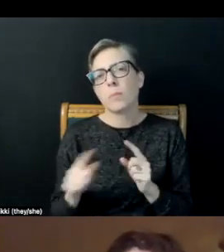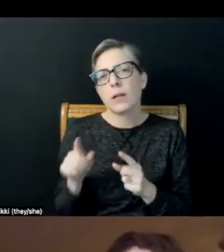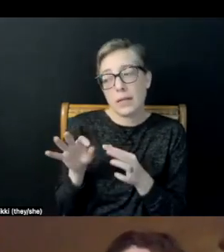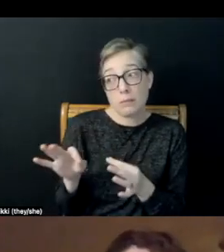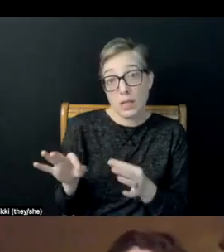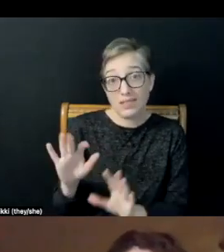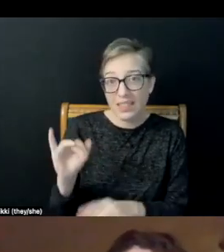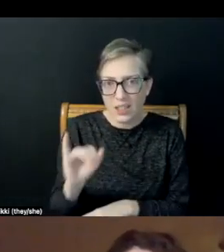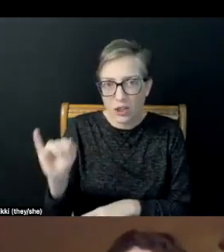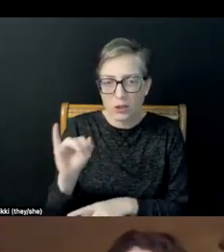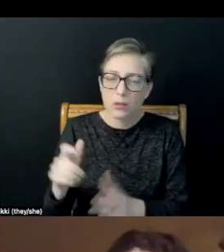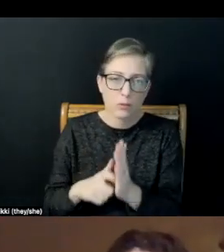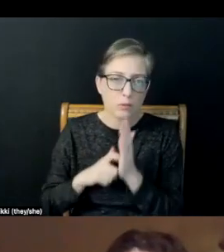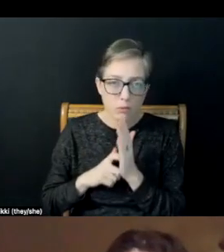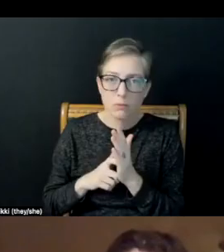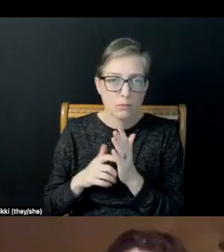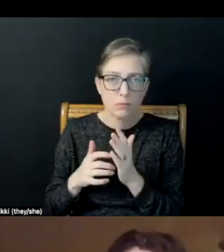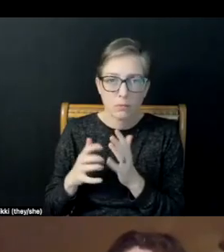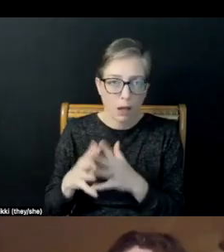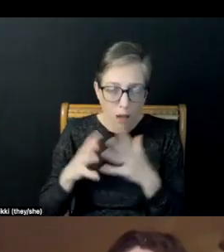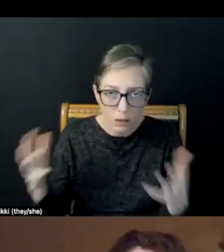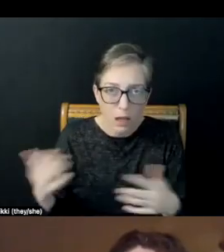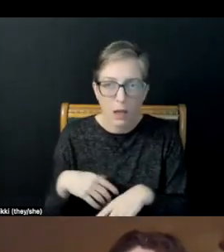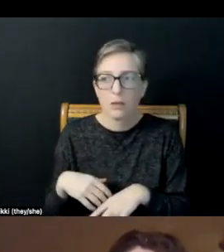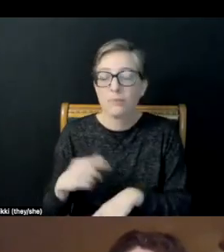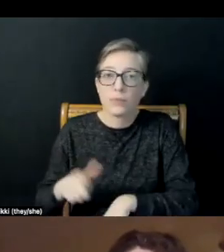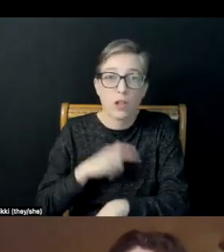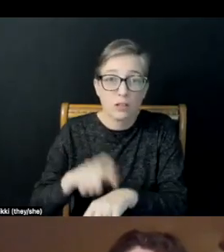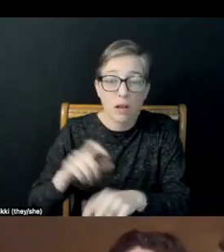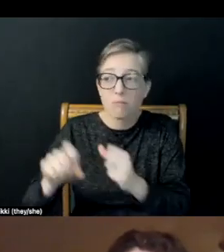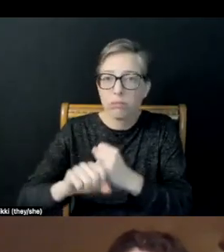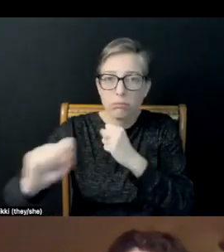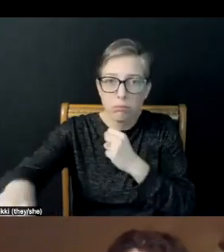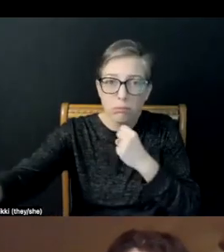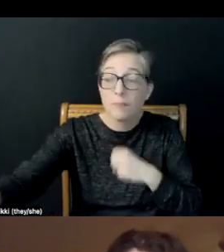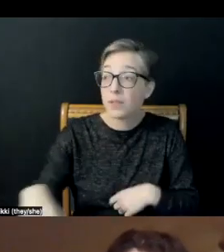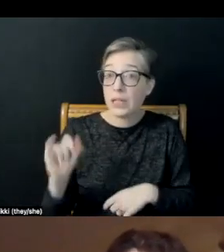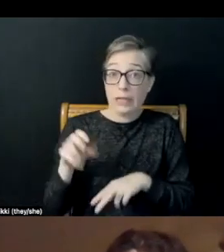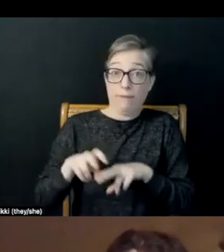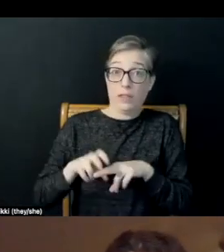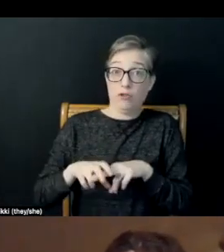and even if I already had the chair, I wouldn't immediately be able to use it to care for my daughter.